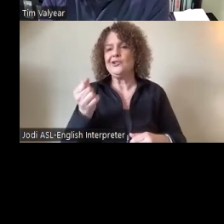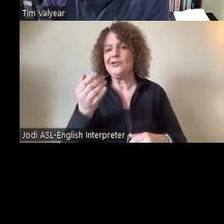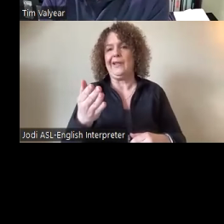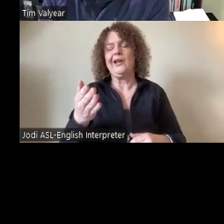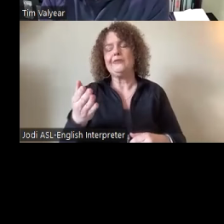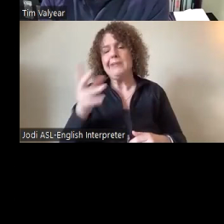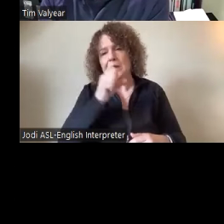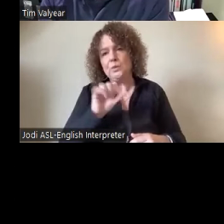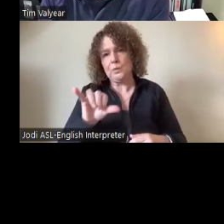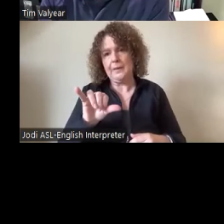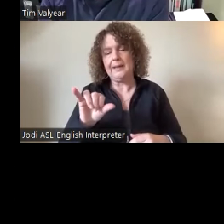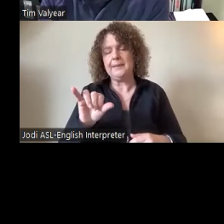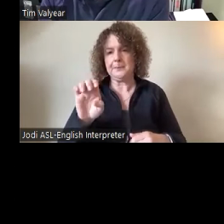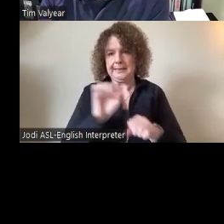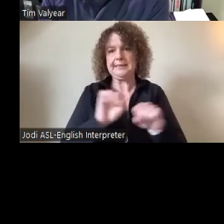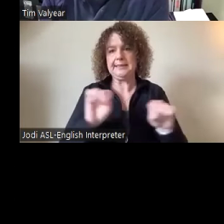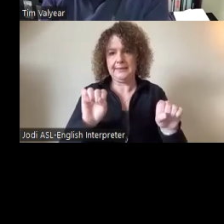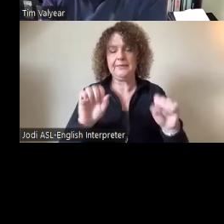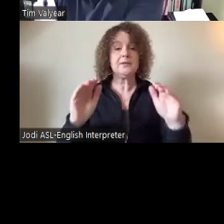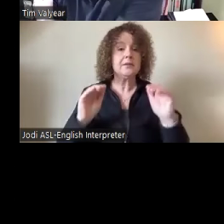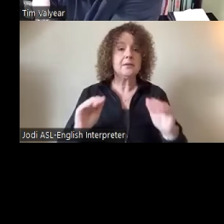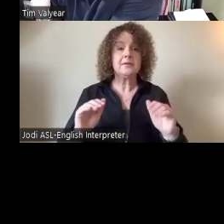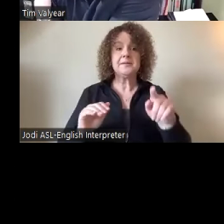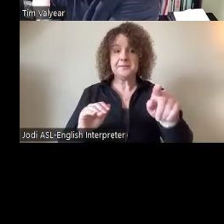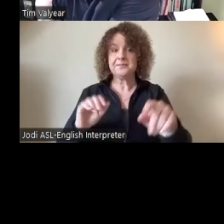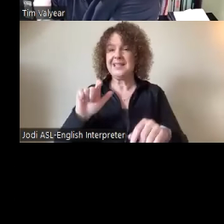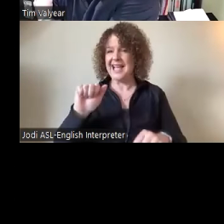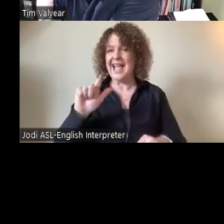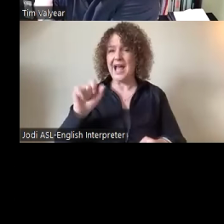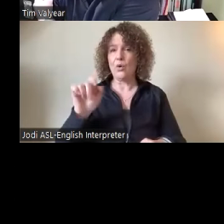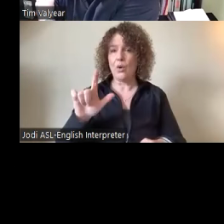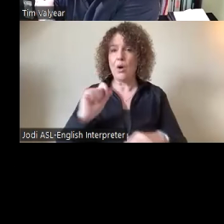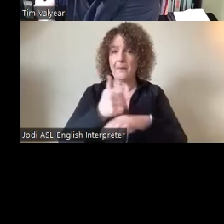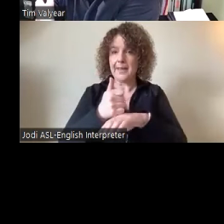assume that any contact with bodily fluid is going to